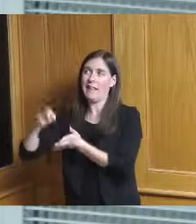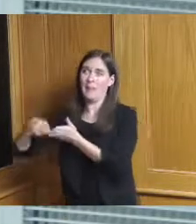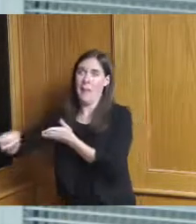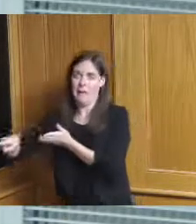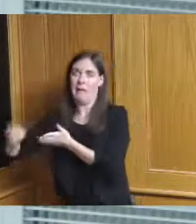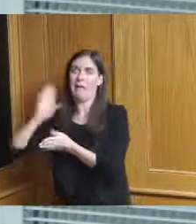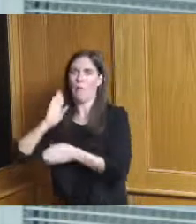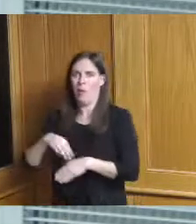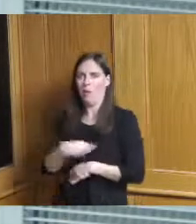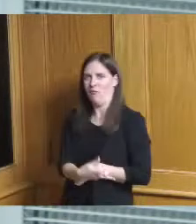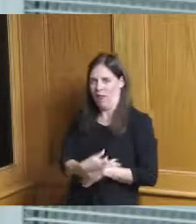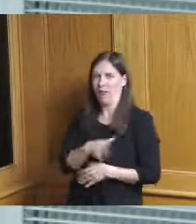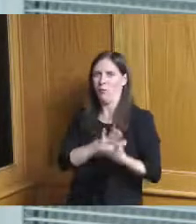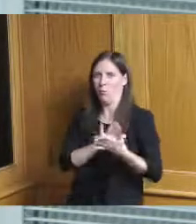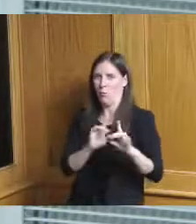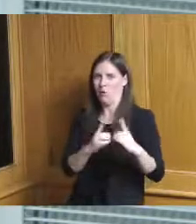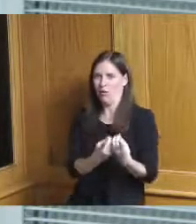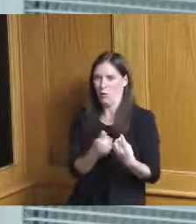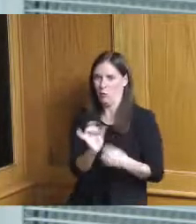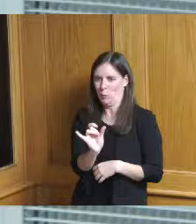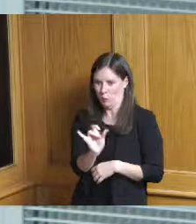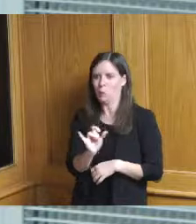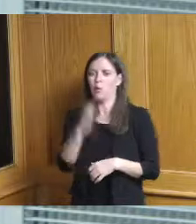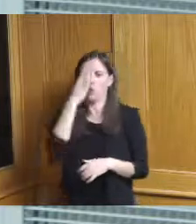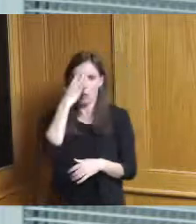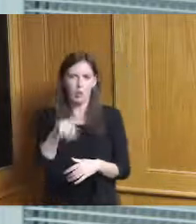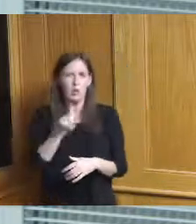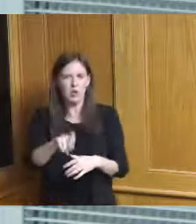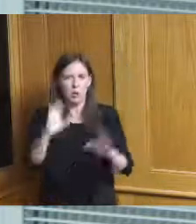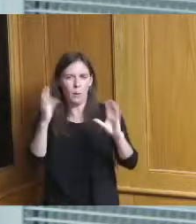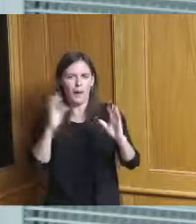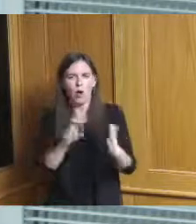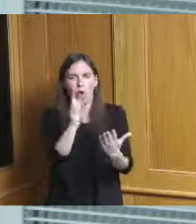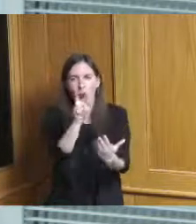each individual situation you have to look at each one individually for for different reasons